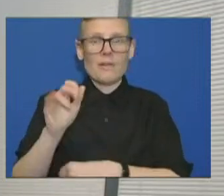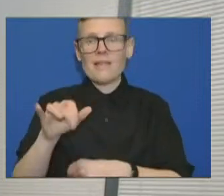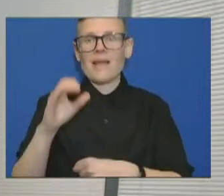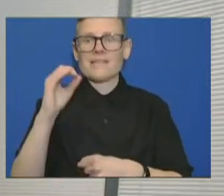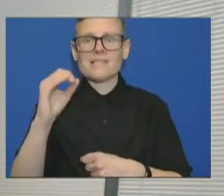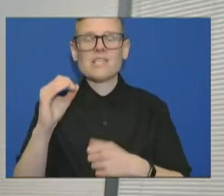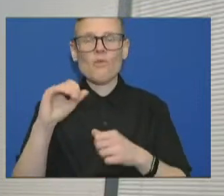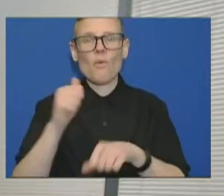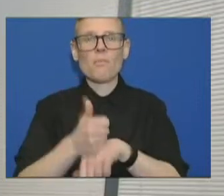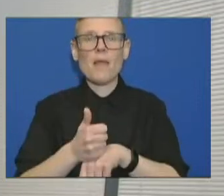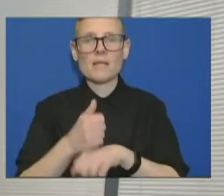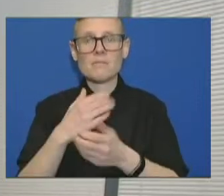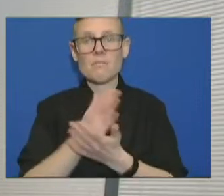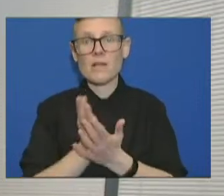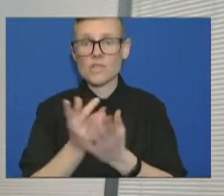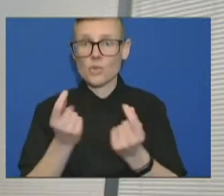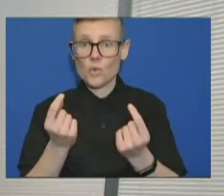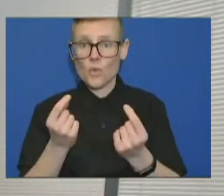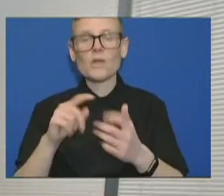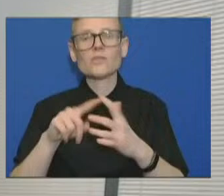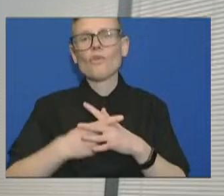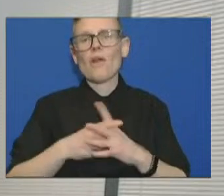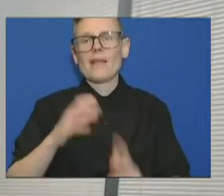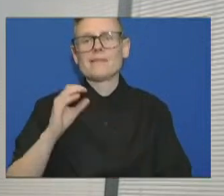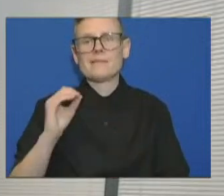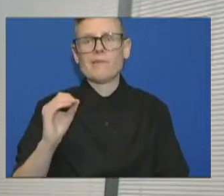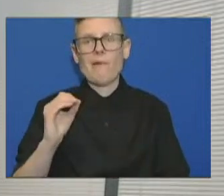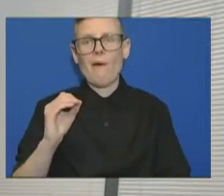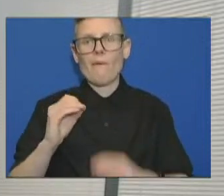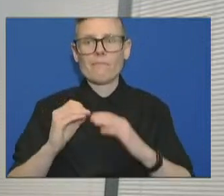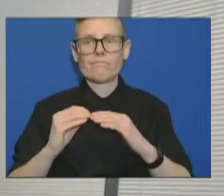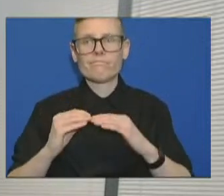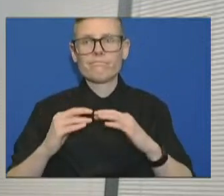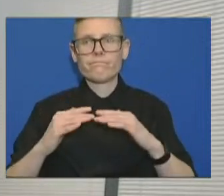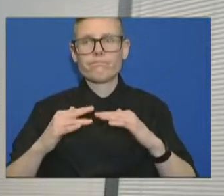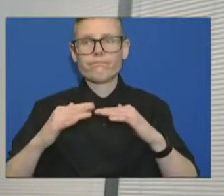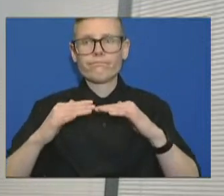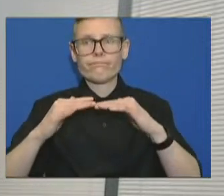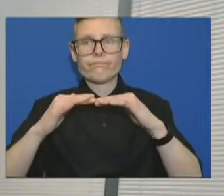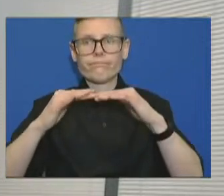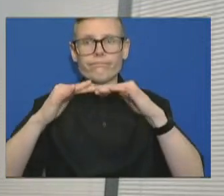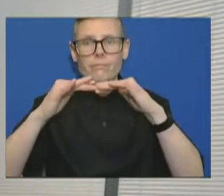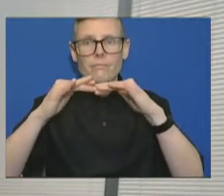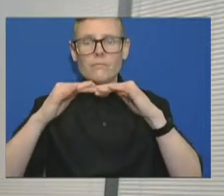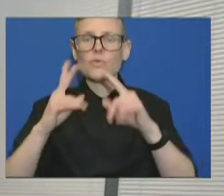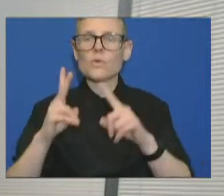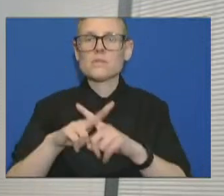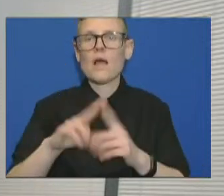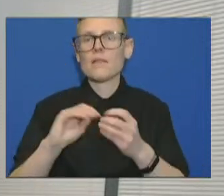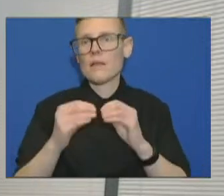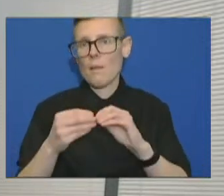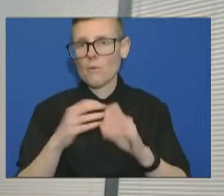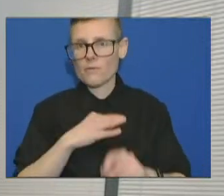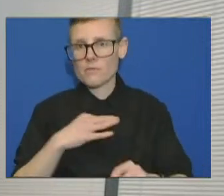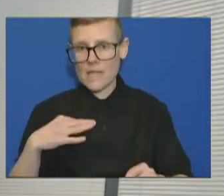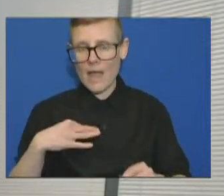again next year and for the next several years. A zero based budgeting exercise starts from